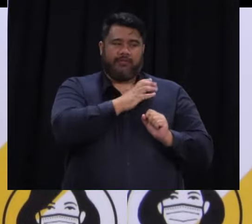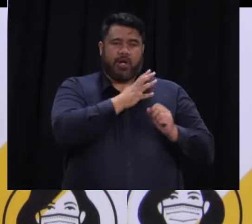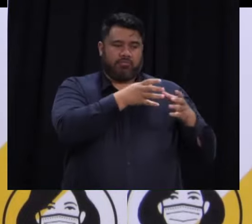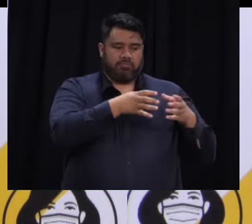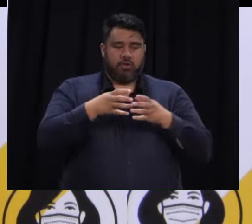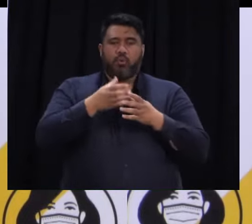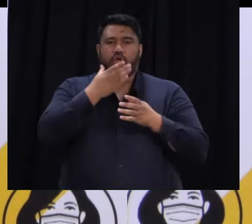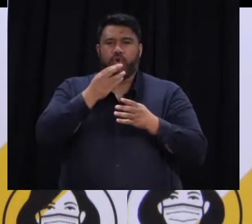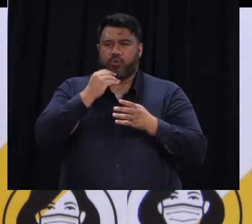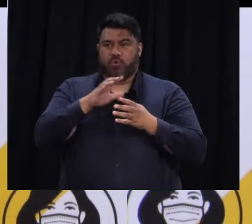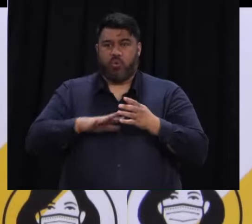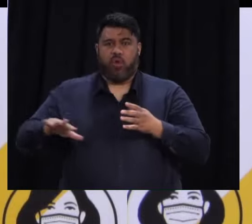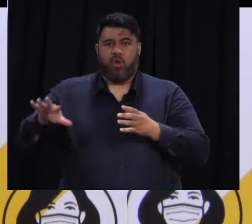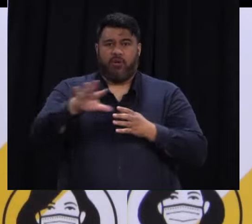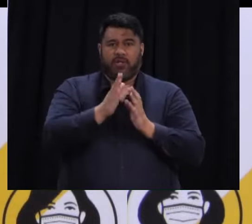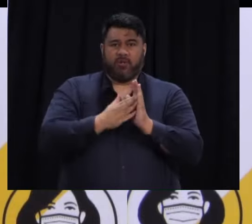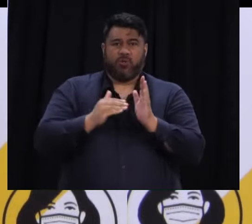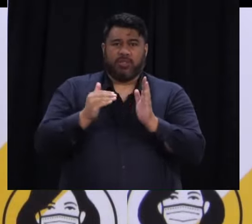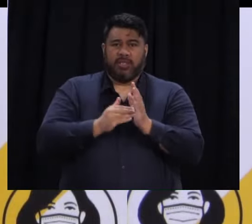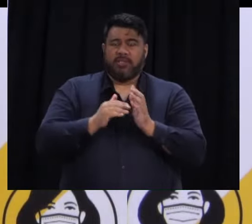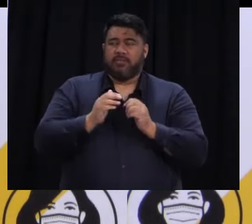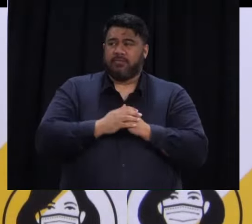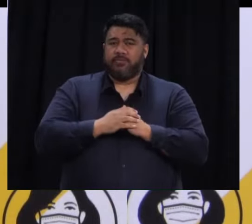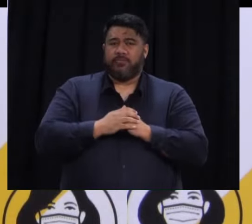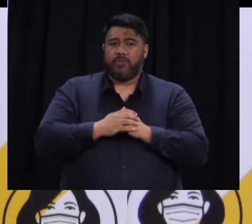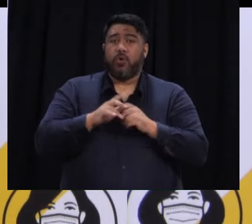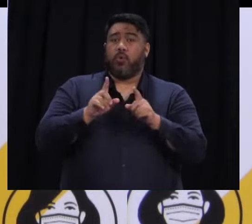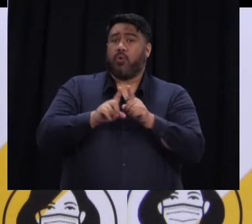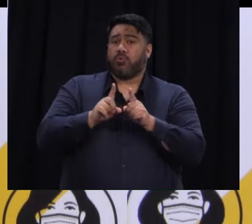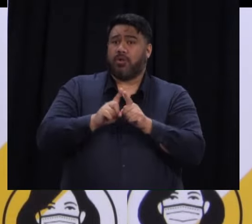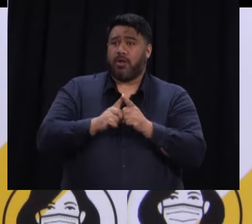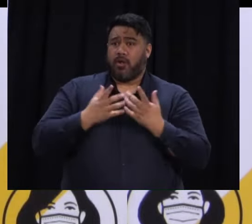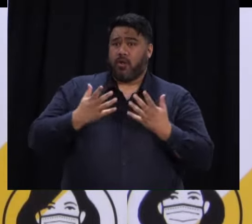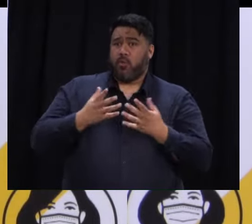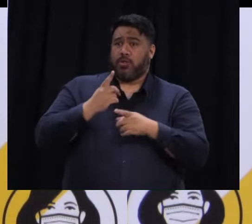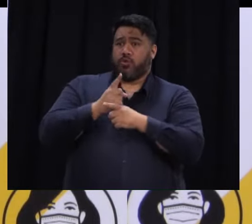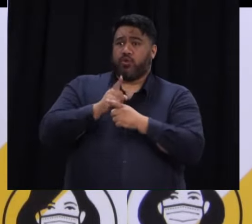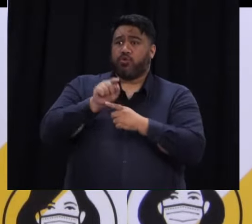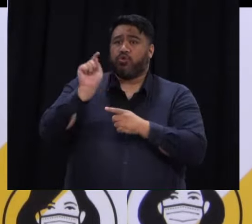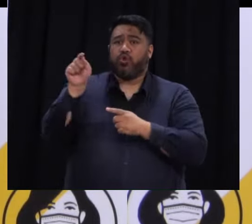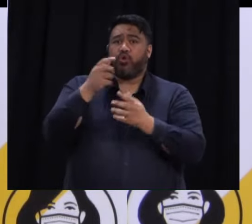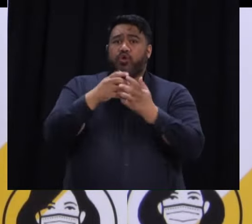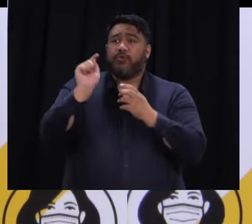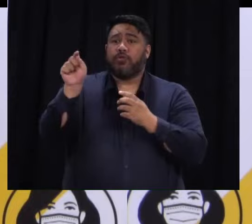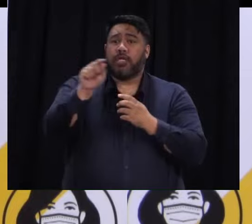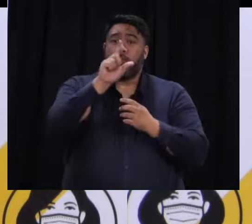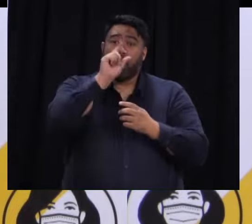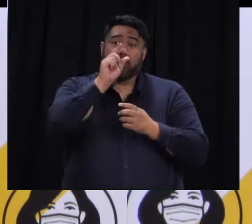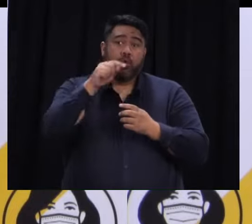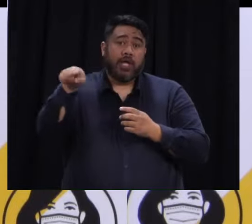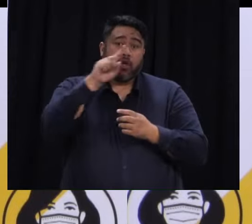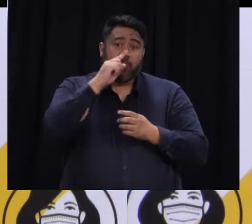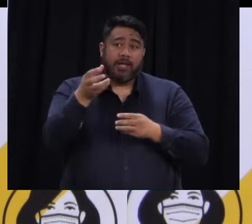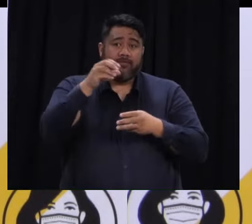processing of the testing capacity there is somewhat stretched. So we are using right around the country, including talking to people